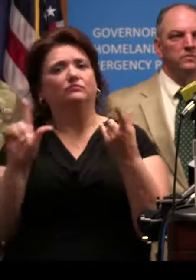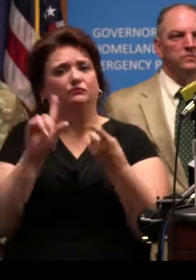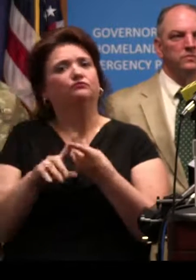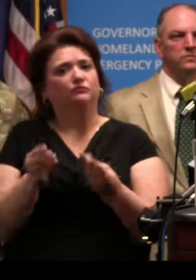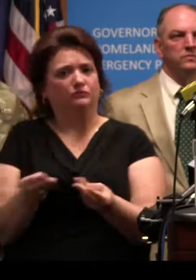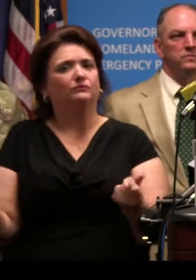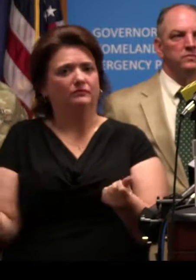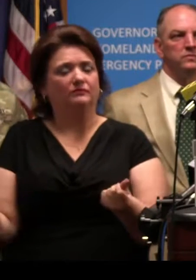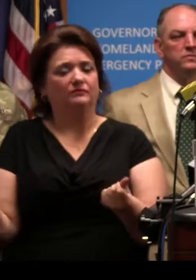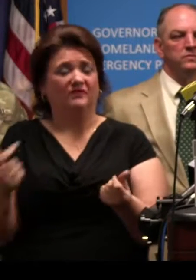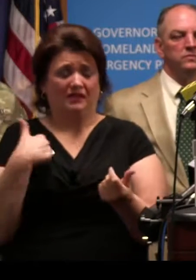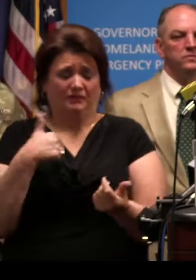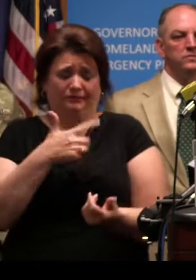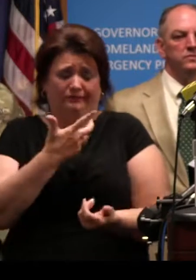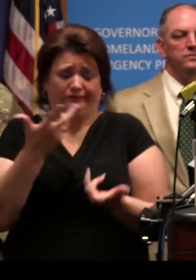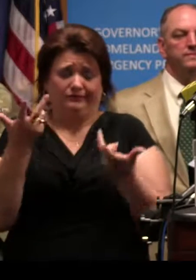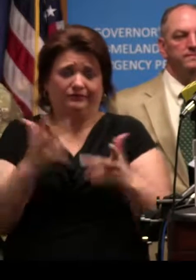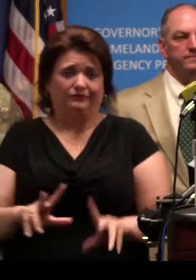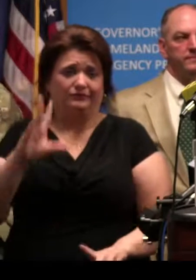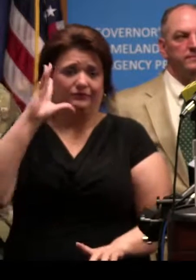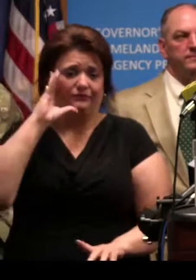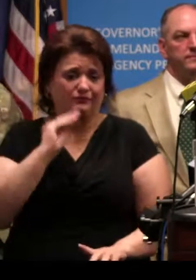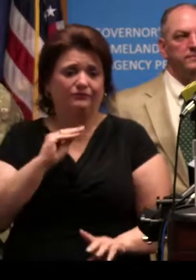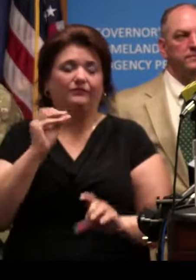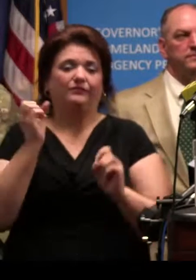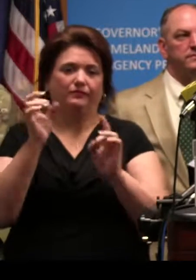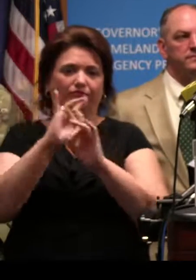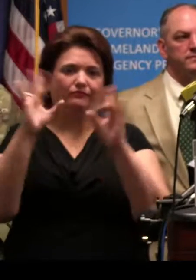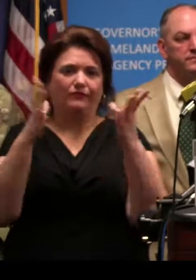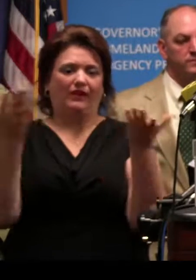lot of disasters in the state of Louisiana unfortunately but it's a good